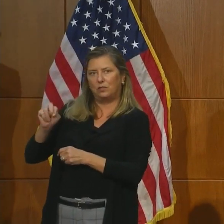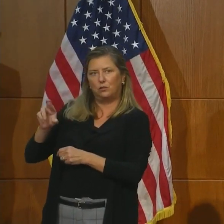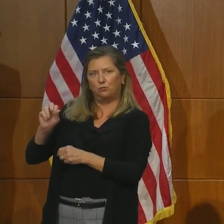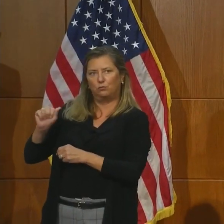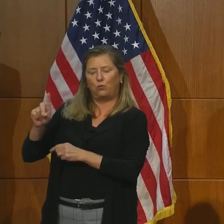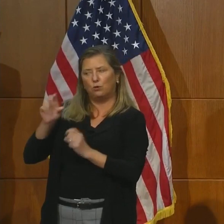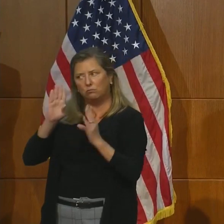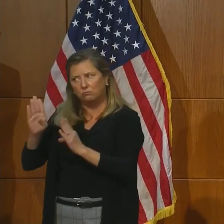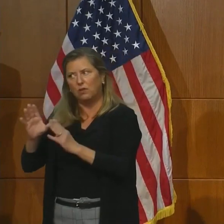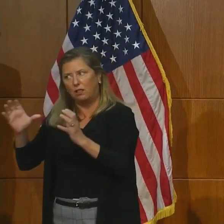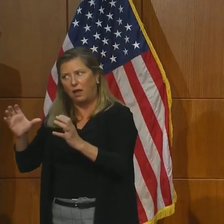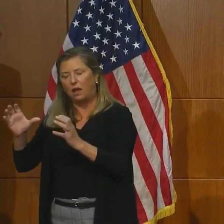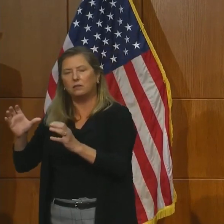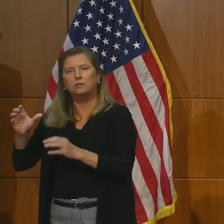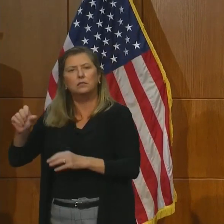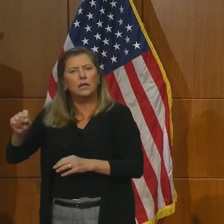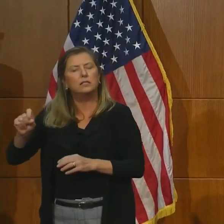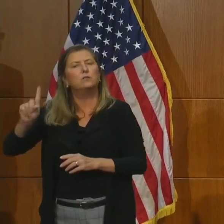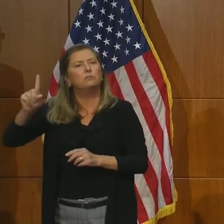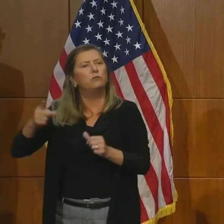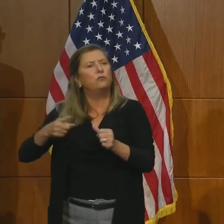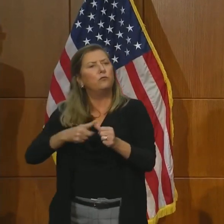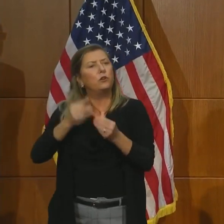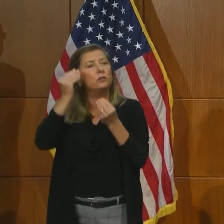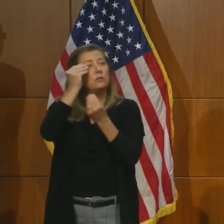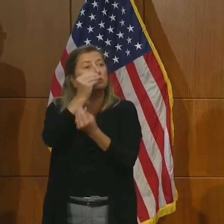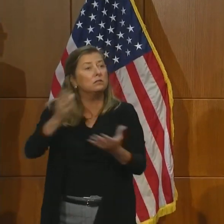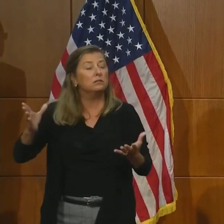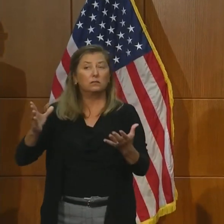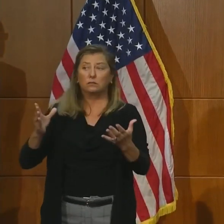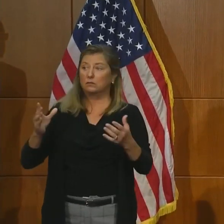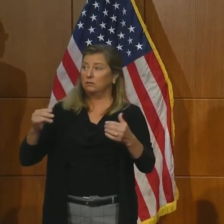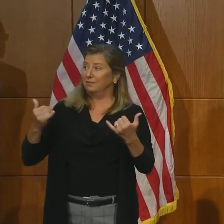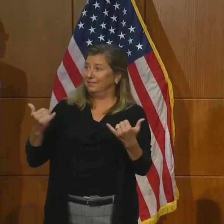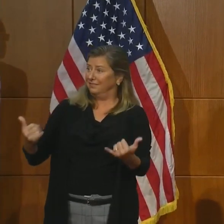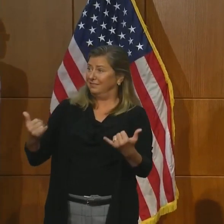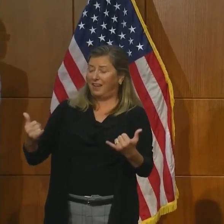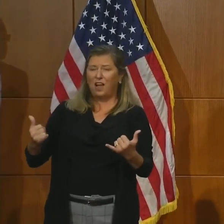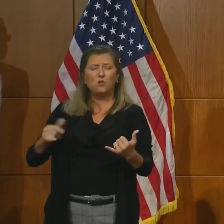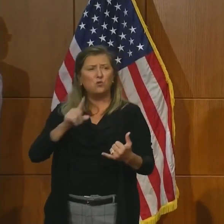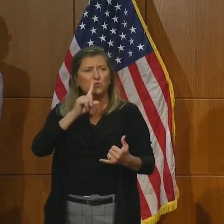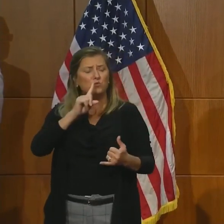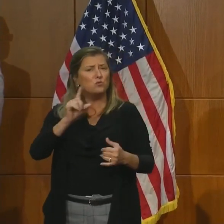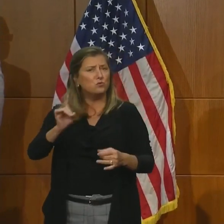WANT YOU TO KNOW THIS WE ARE PUTTING A LOT OF ATTENTION. ON HAMPTON ROADS. BUT BEFORE WE